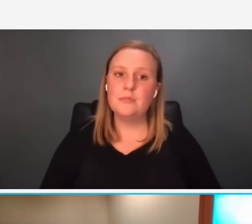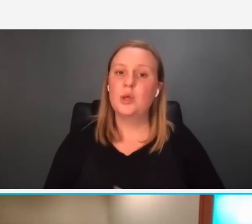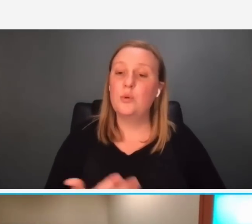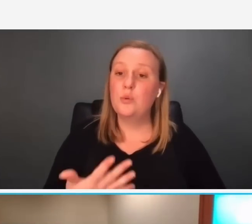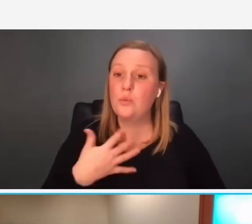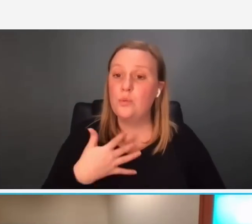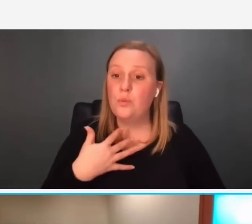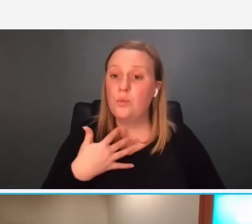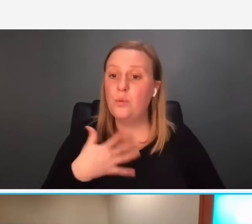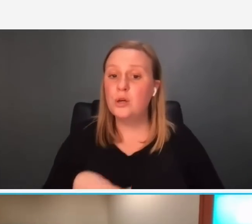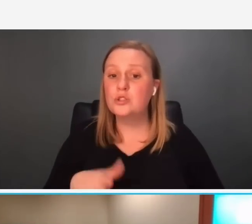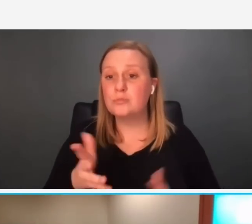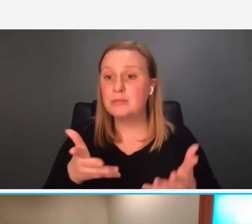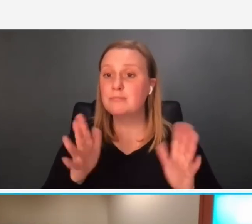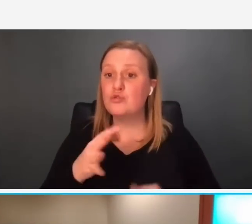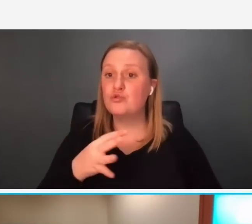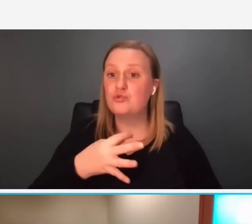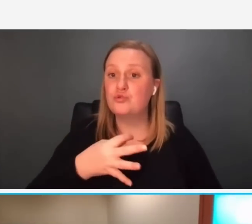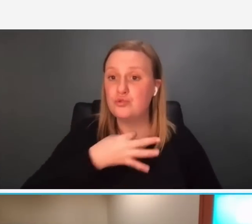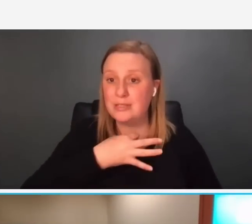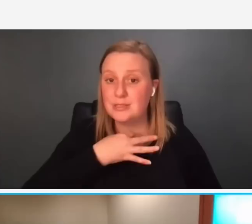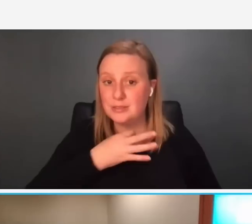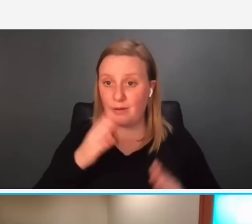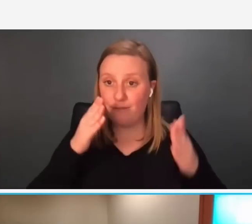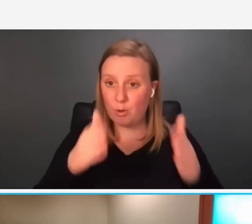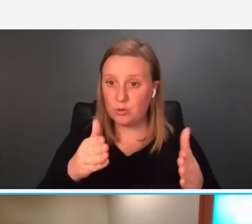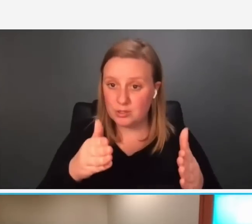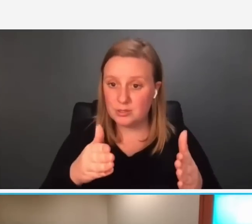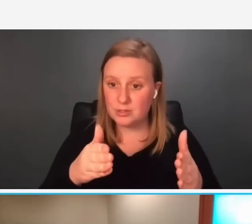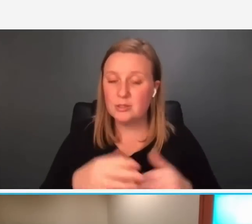based on a risk proportionate approach and I'll take you through what that means in a moment.